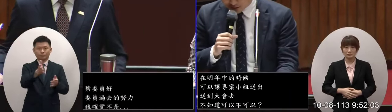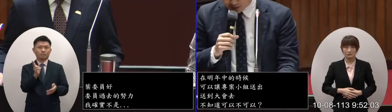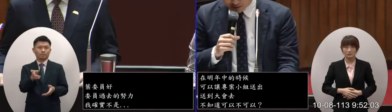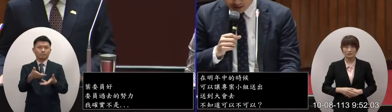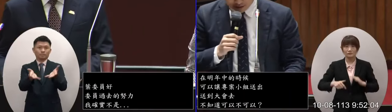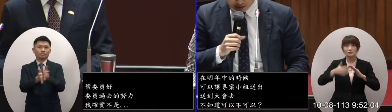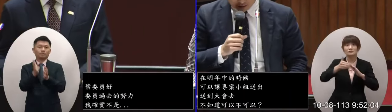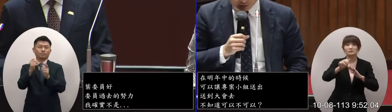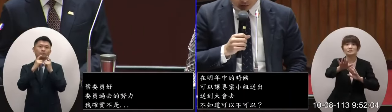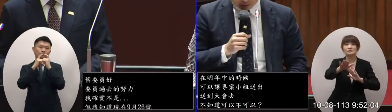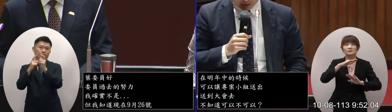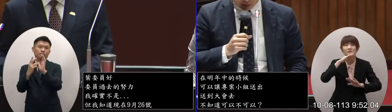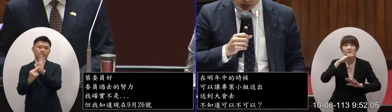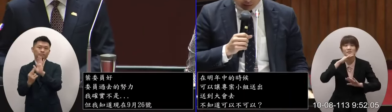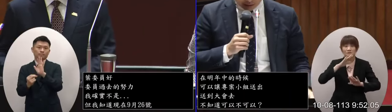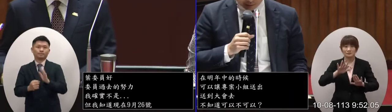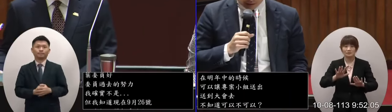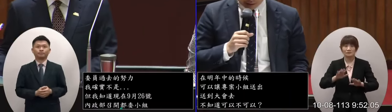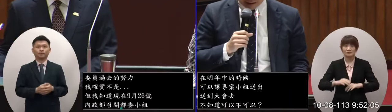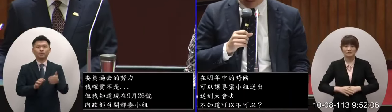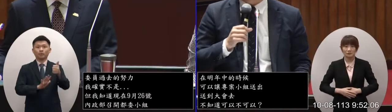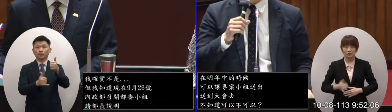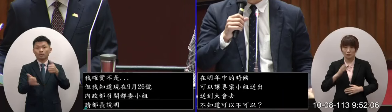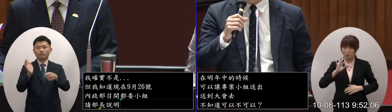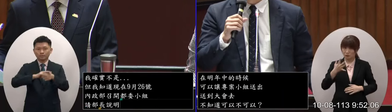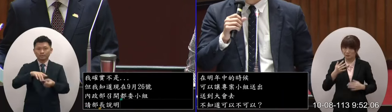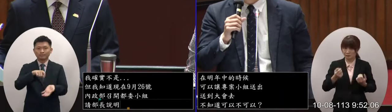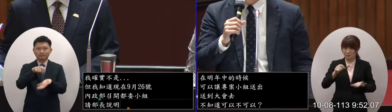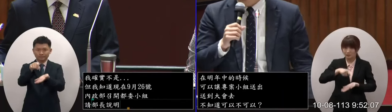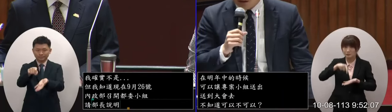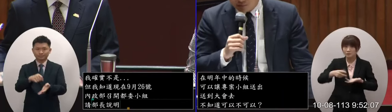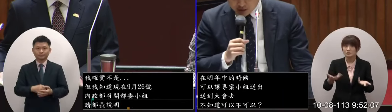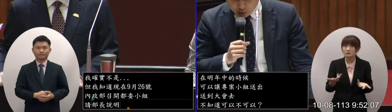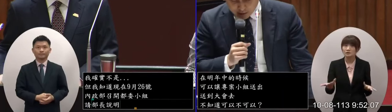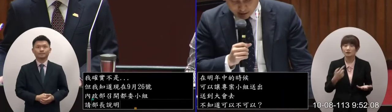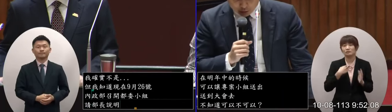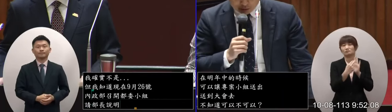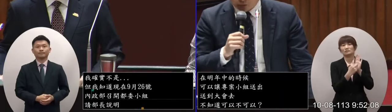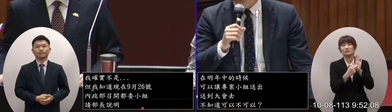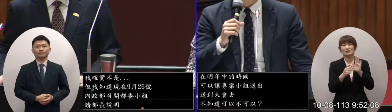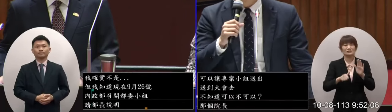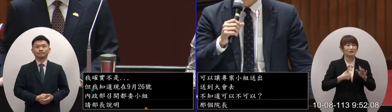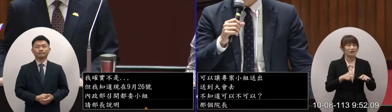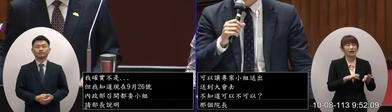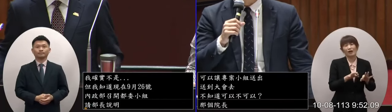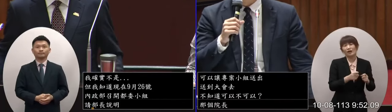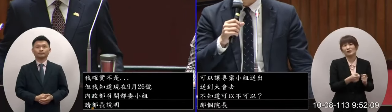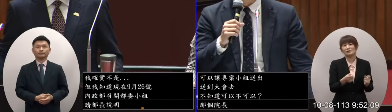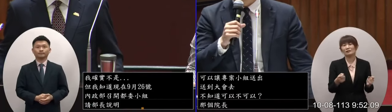this, that is, why we are raising it here today, because it has been delayed for too long, so every time the task force